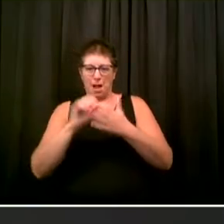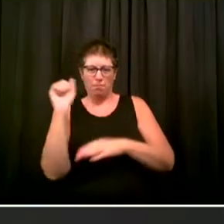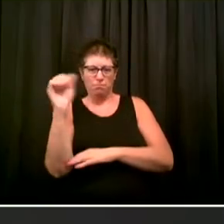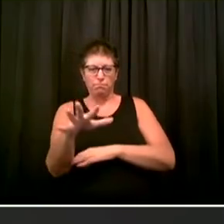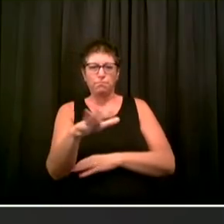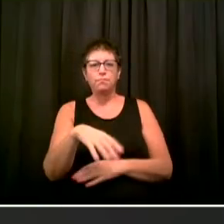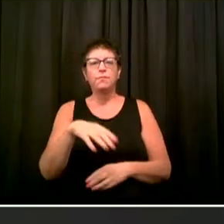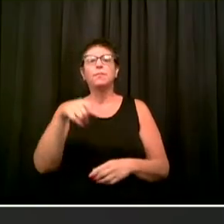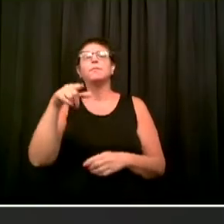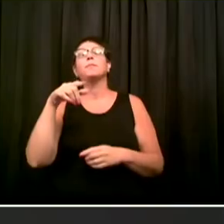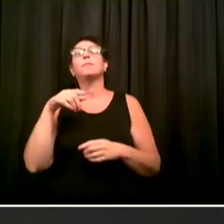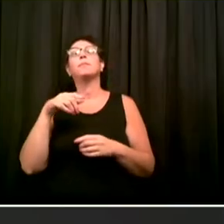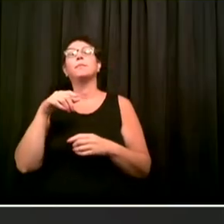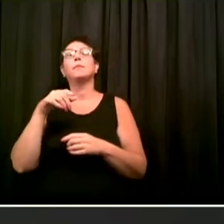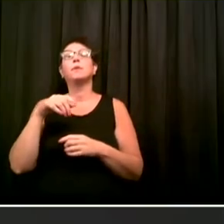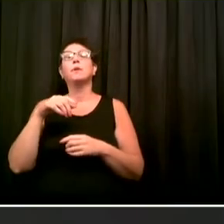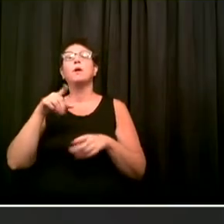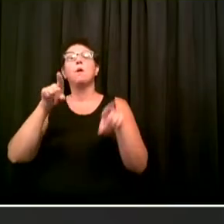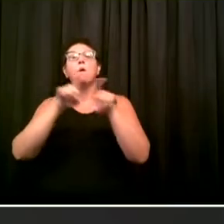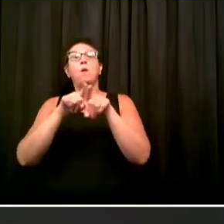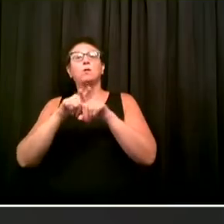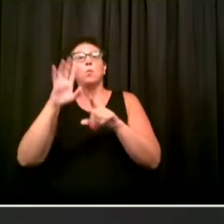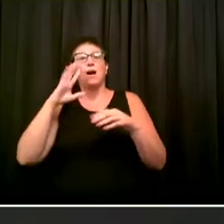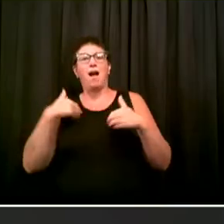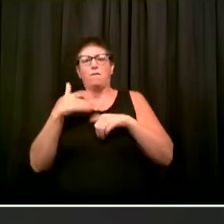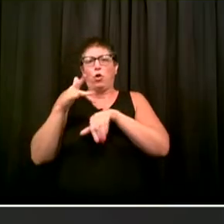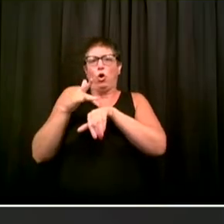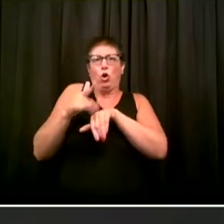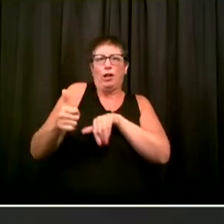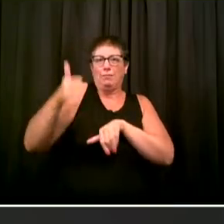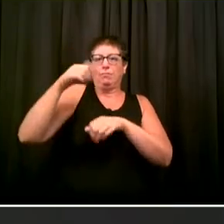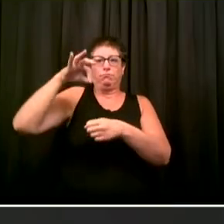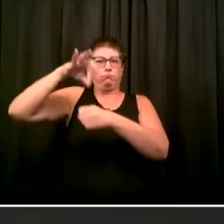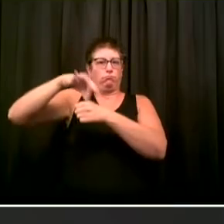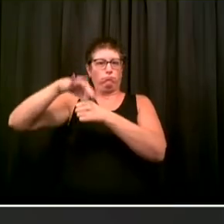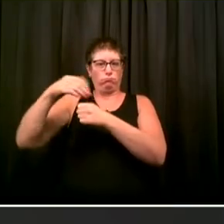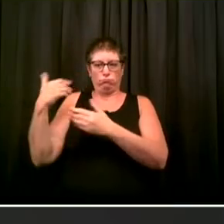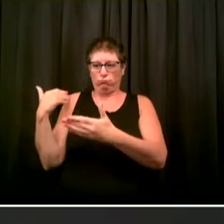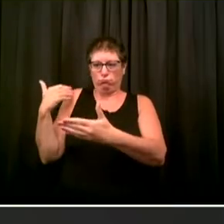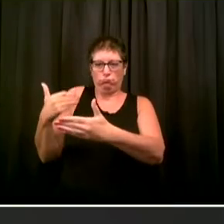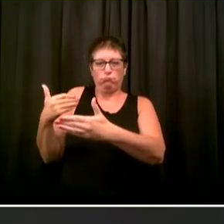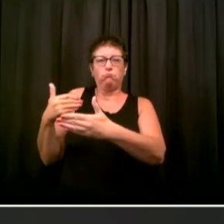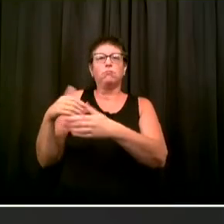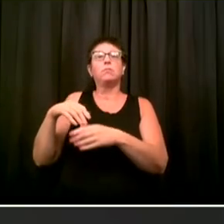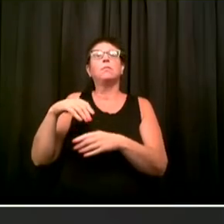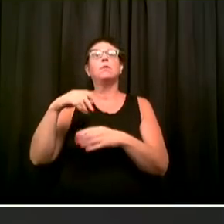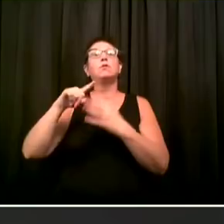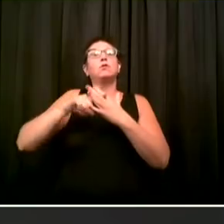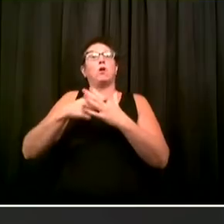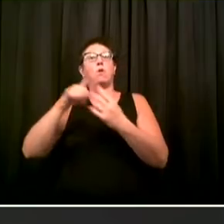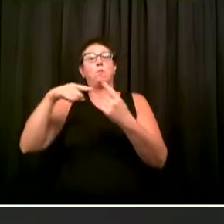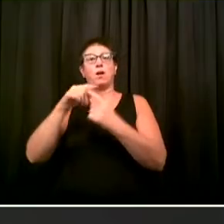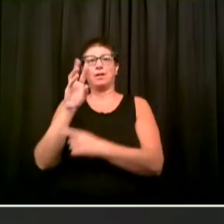OFF AT THE BOARD OF ELECTIONS OFFICE.